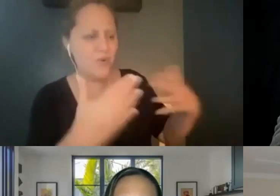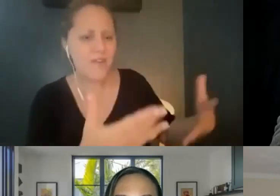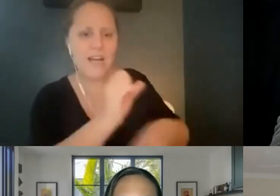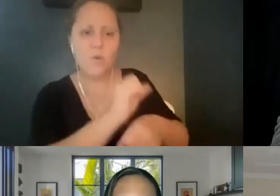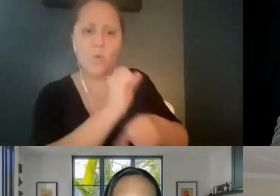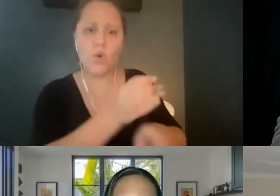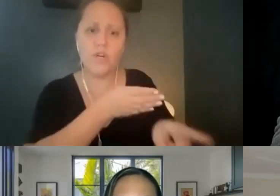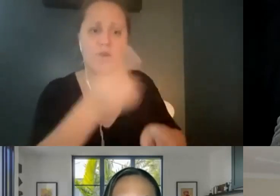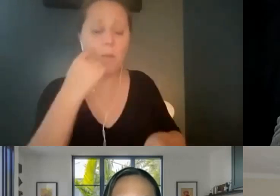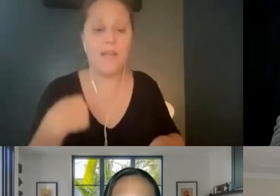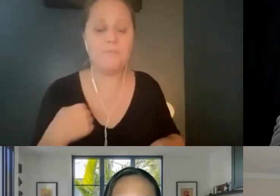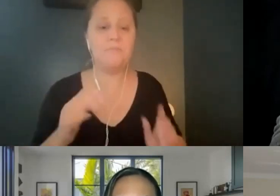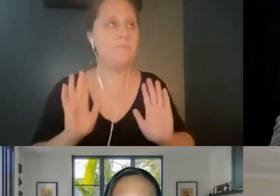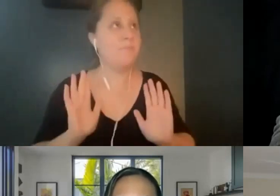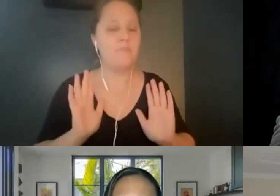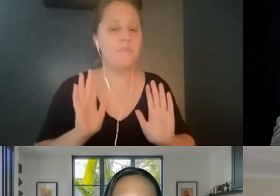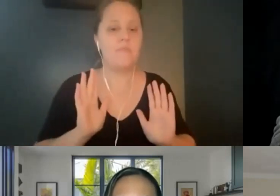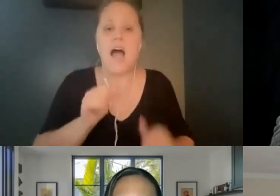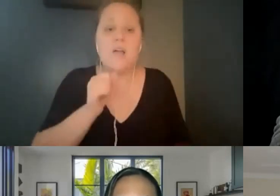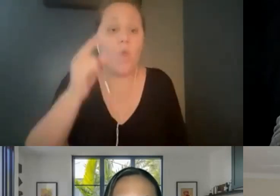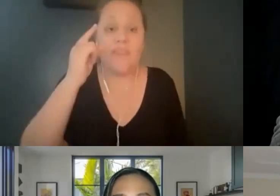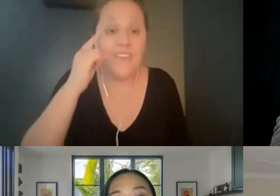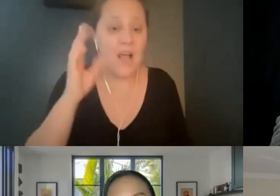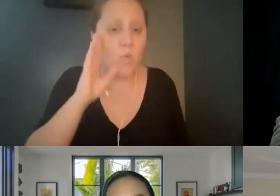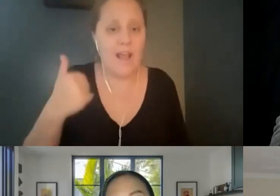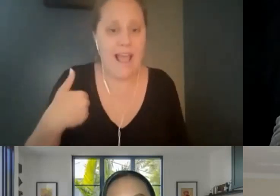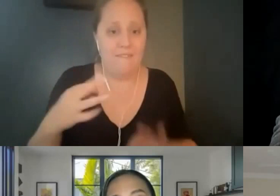think that today I would have a family. So,